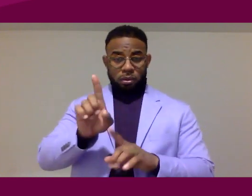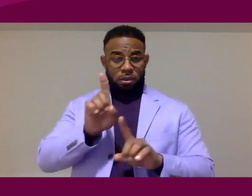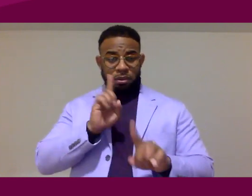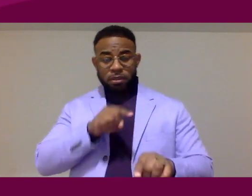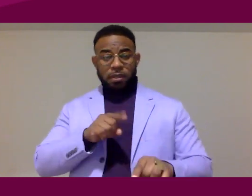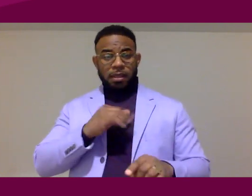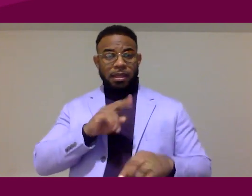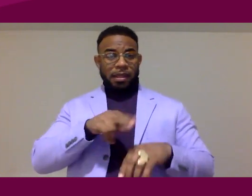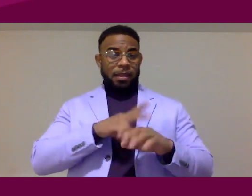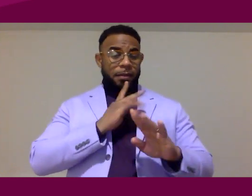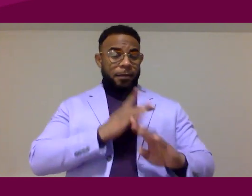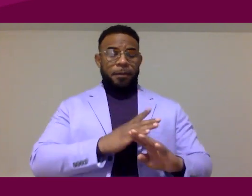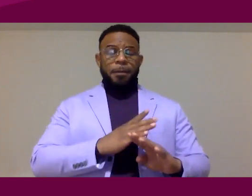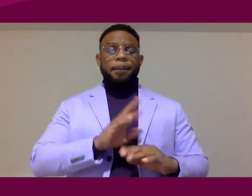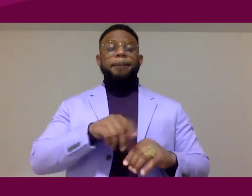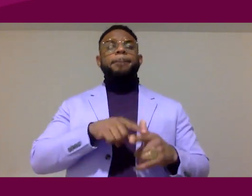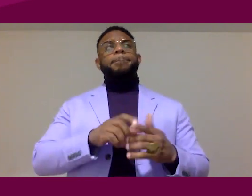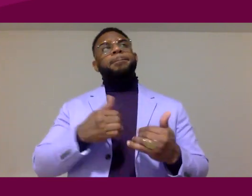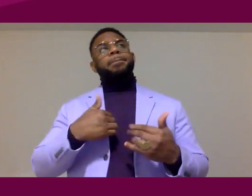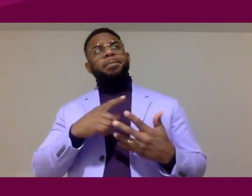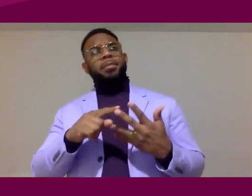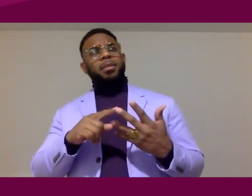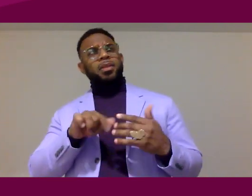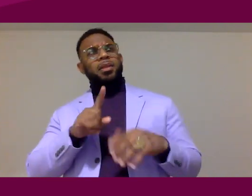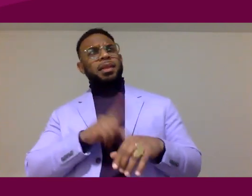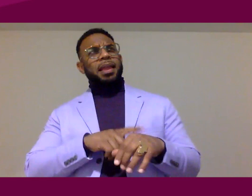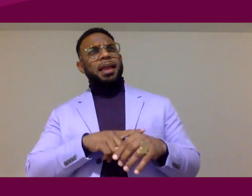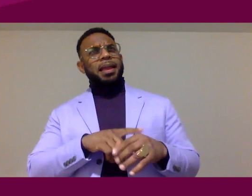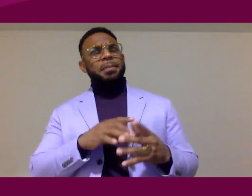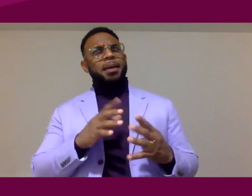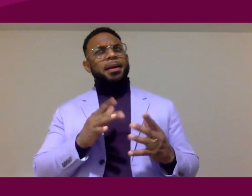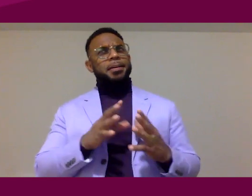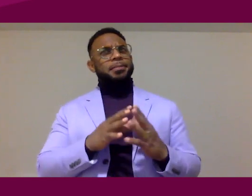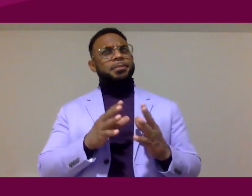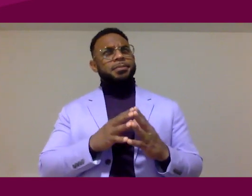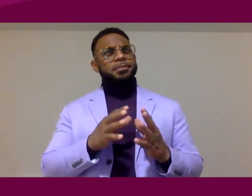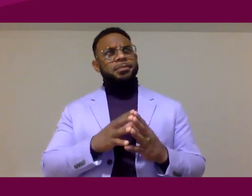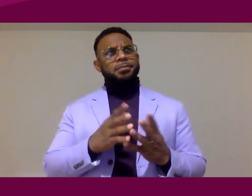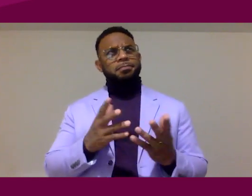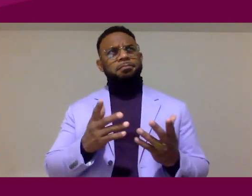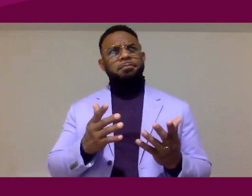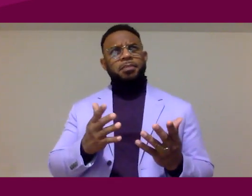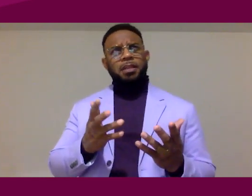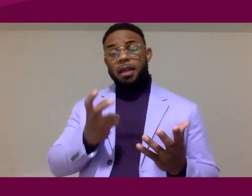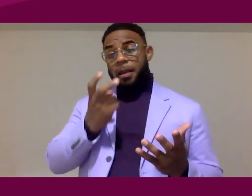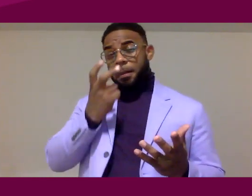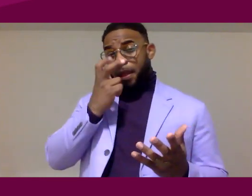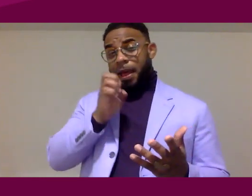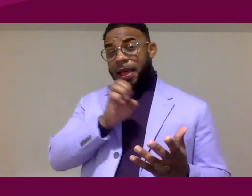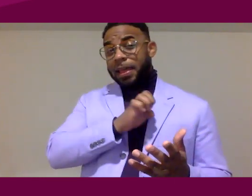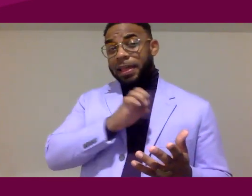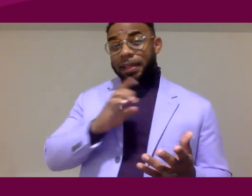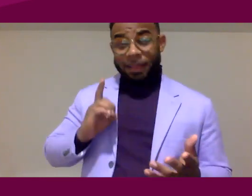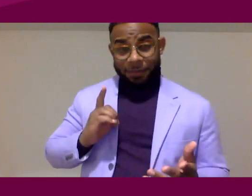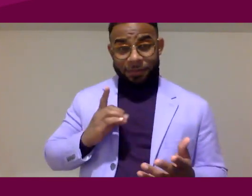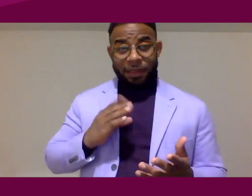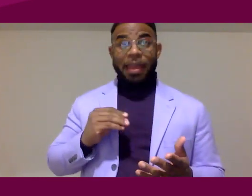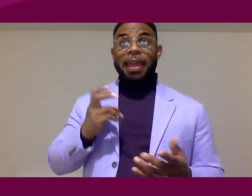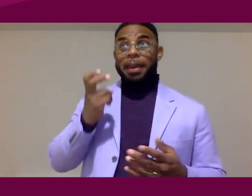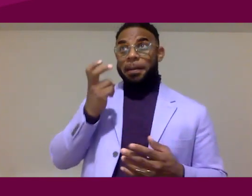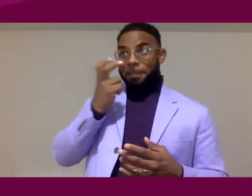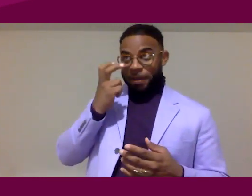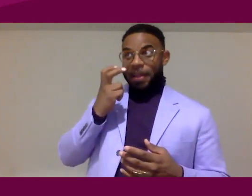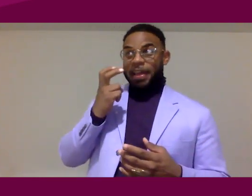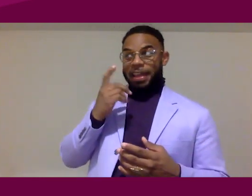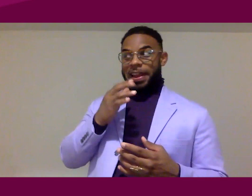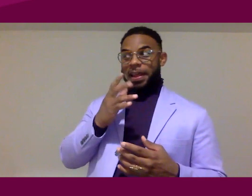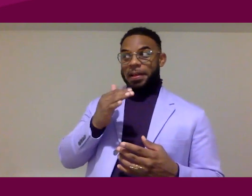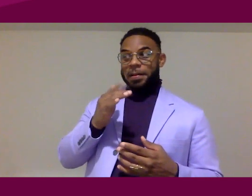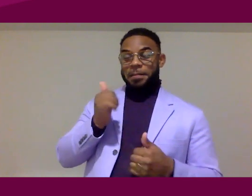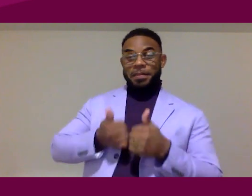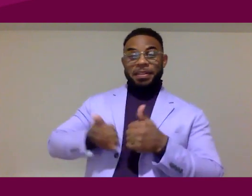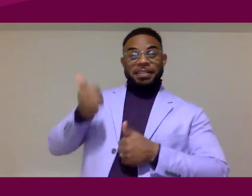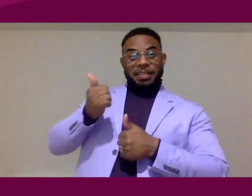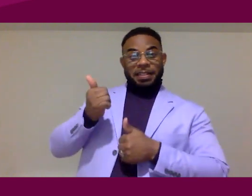And then we had at the time a blind executive director and a blind deputy director.